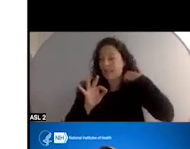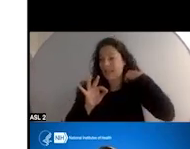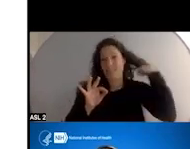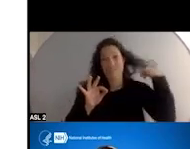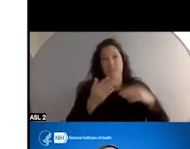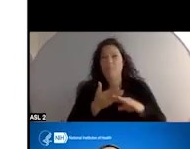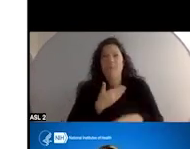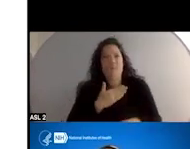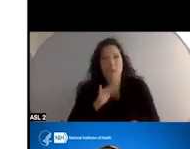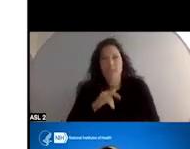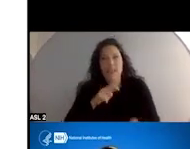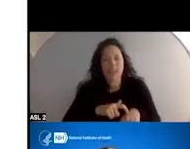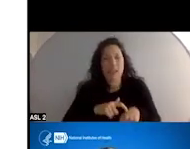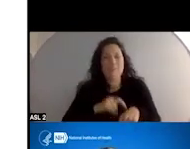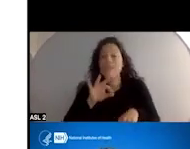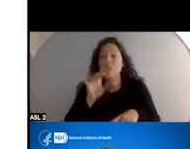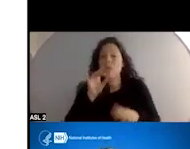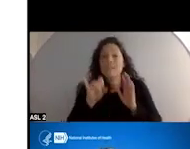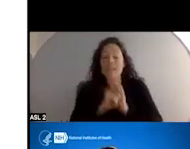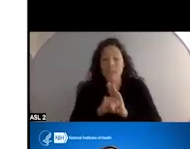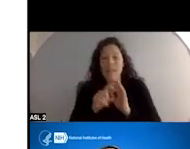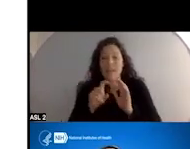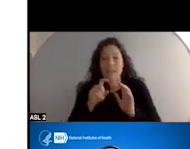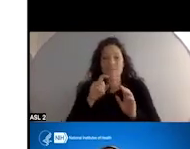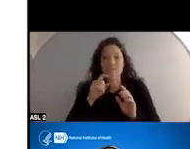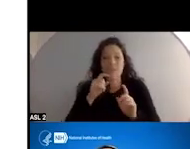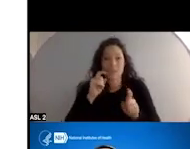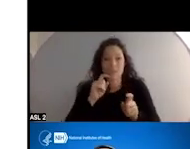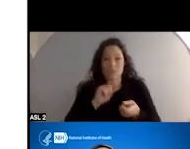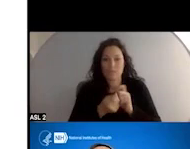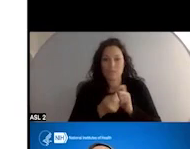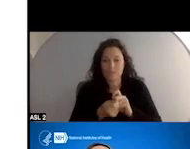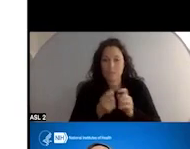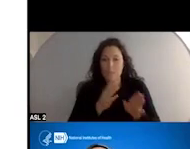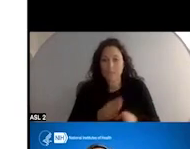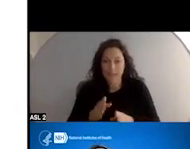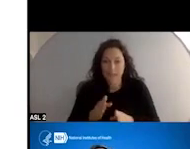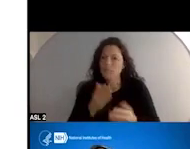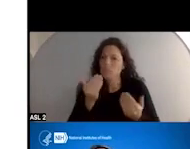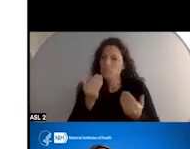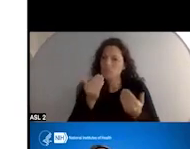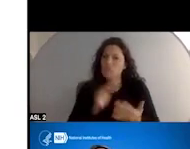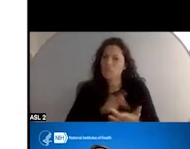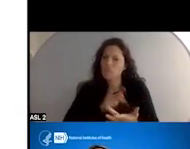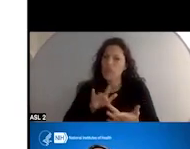if you identify that there is a need to revise a plan, then you should go ahead and reach out to NIH.